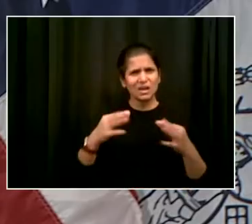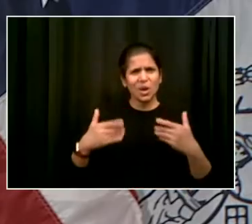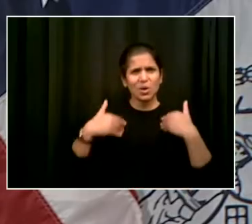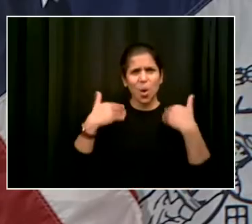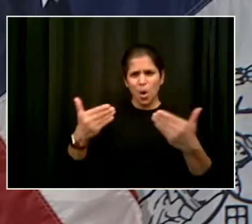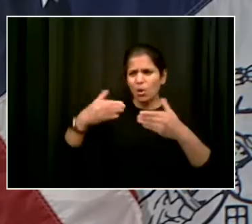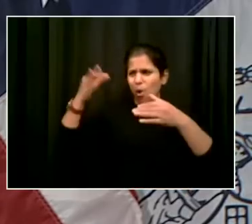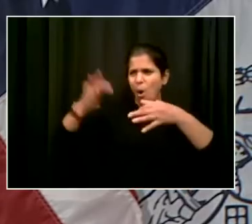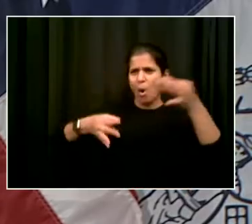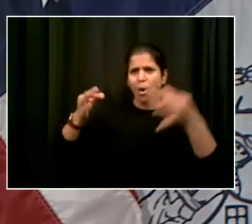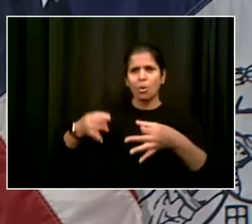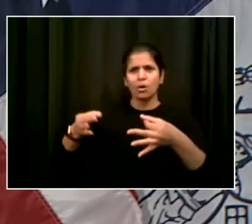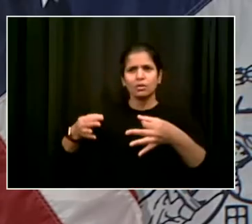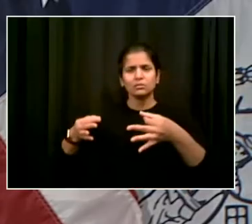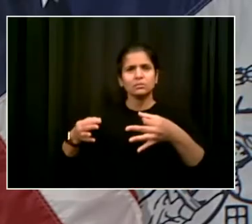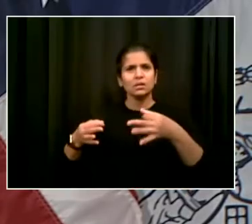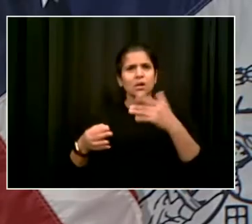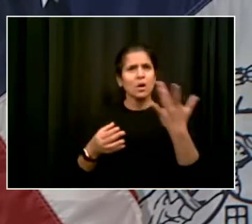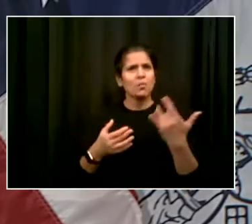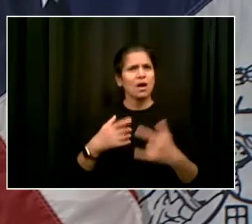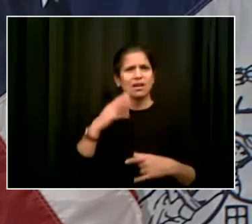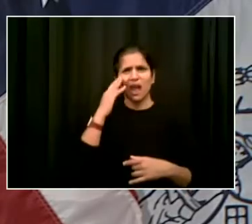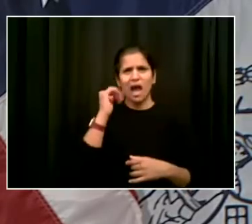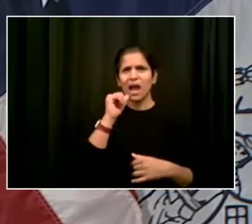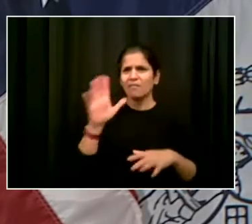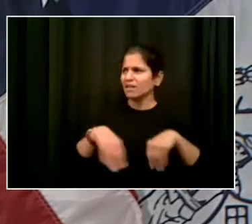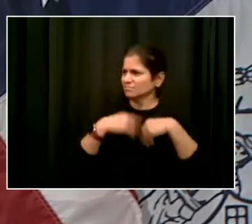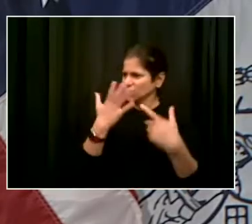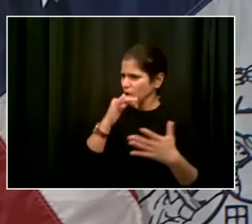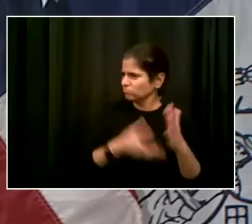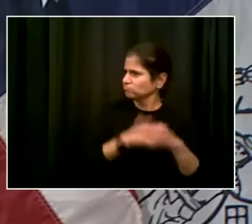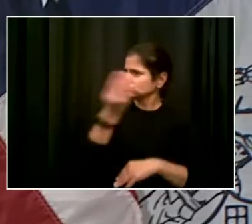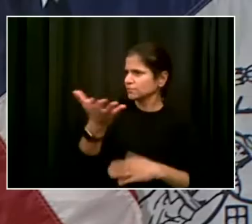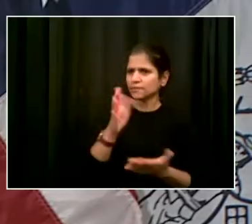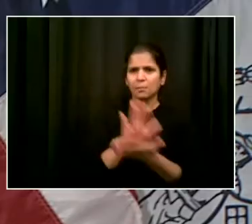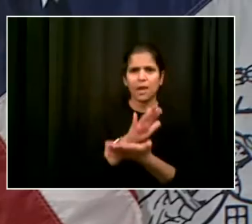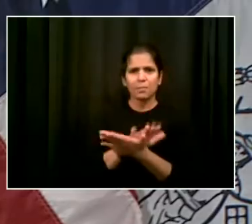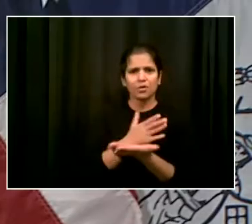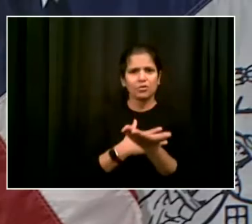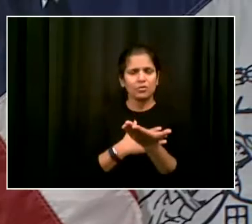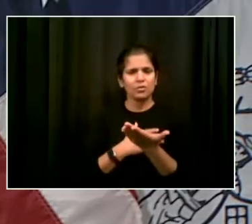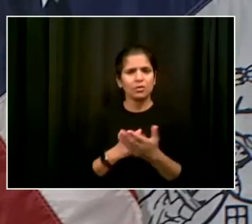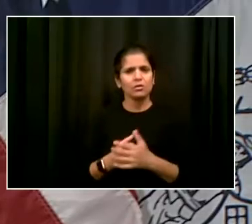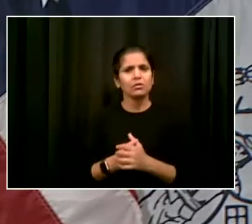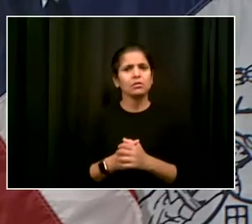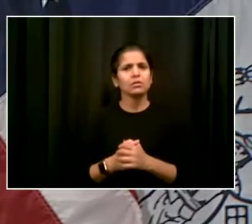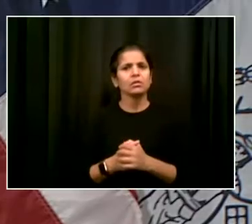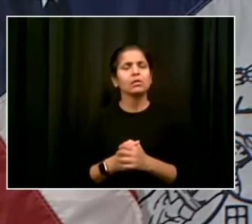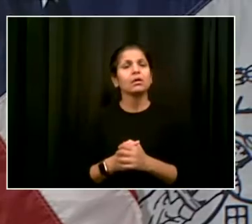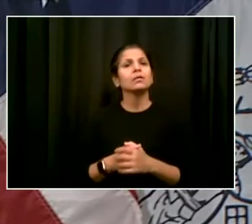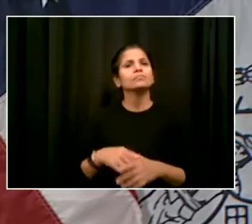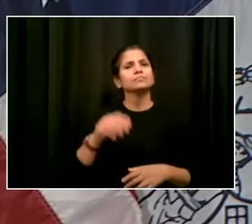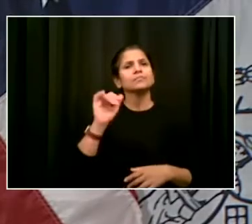THAT IN COURT RATHER THAN PROVIDE SOME OF THOSE DOCUMENTS?